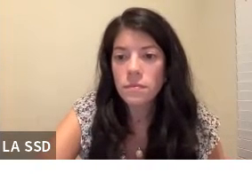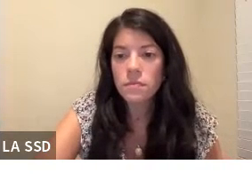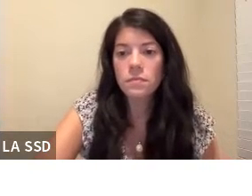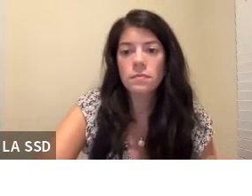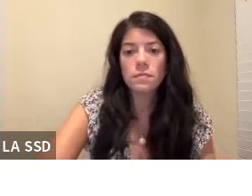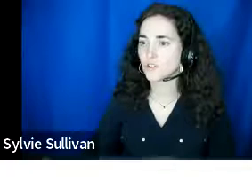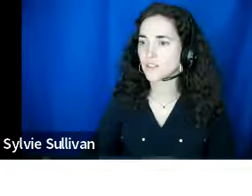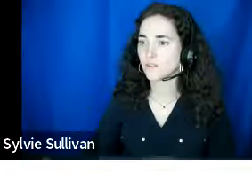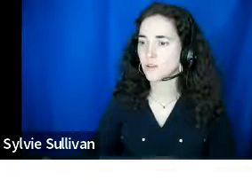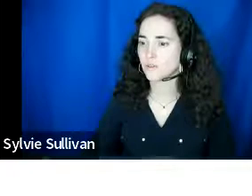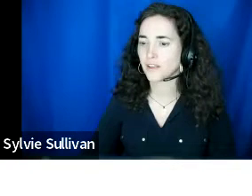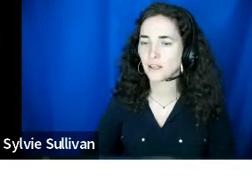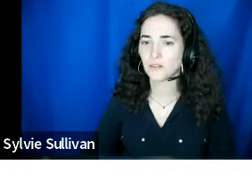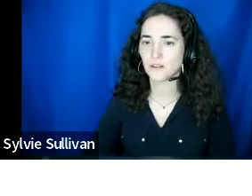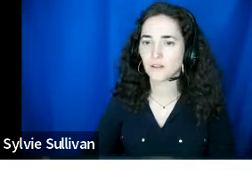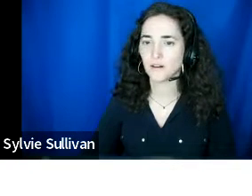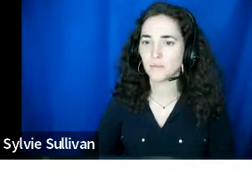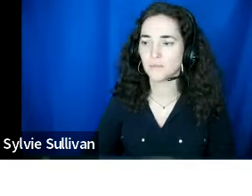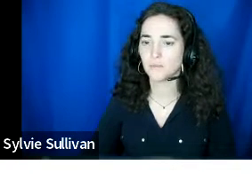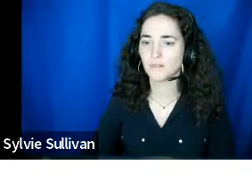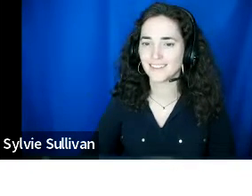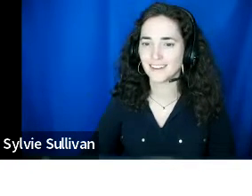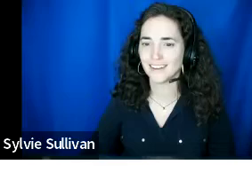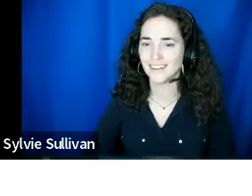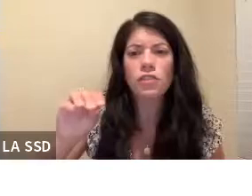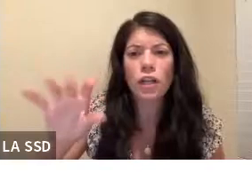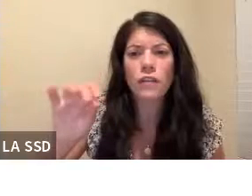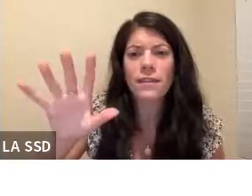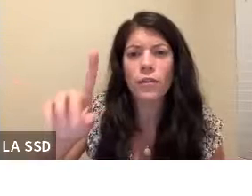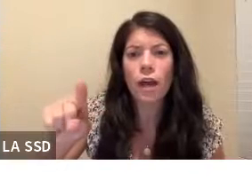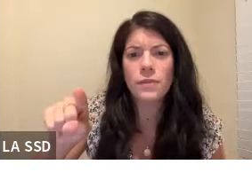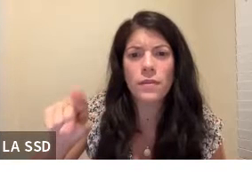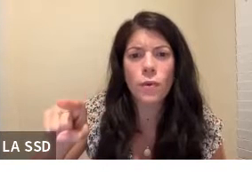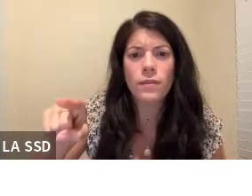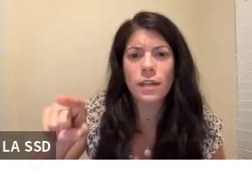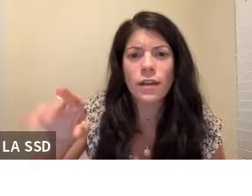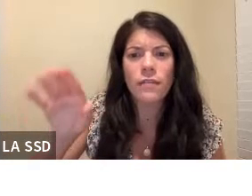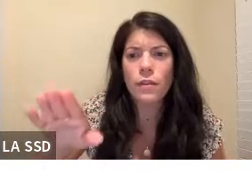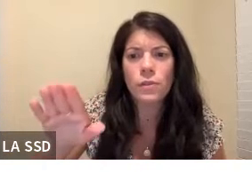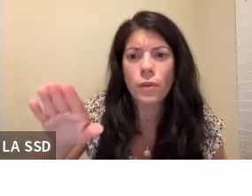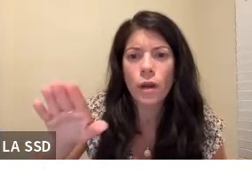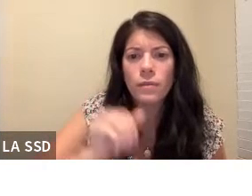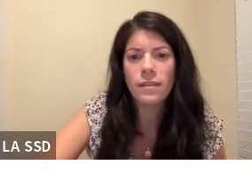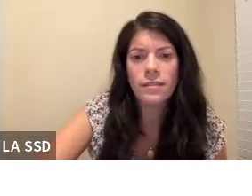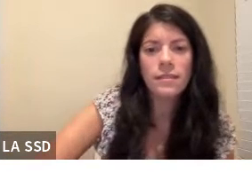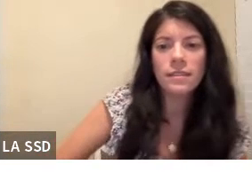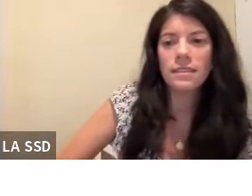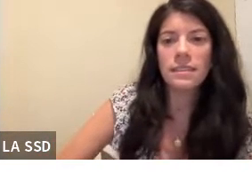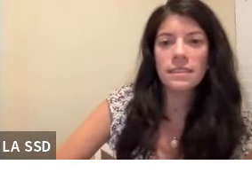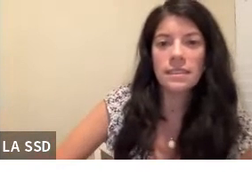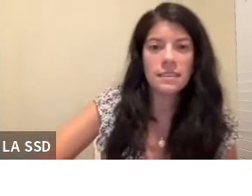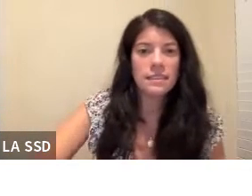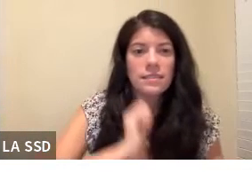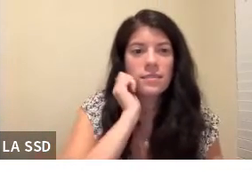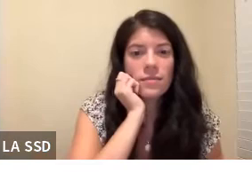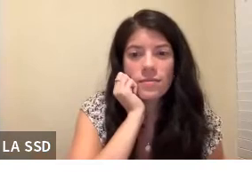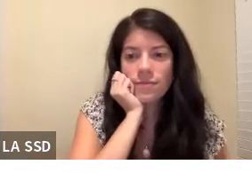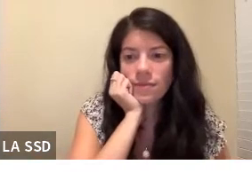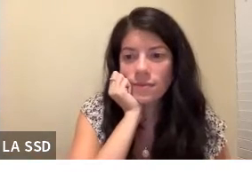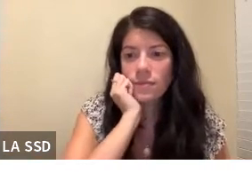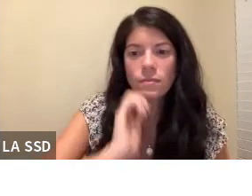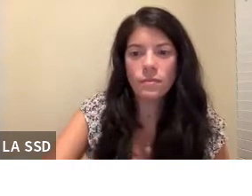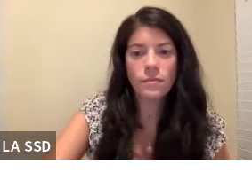Oh, I just fixed the video thing. I think it's in the New Orleans area for those who don't know.